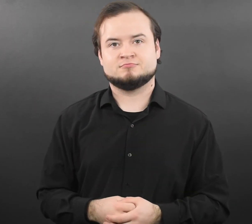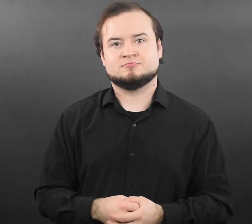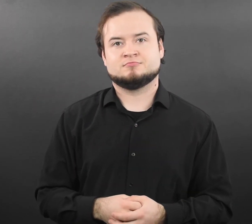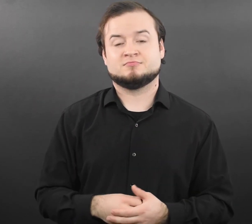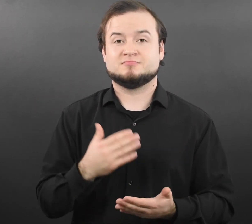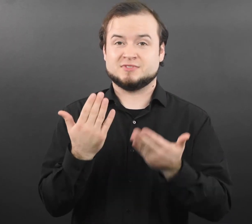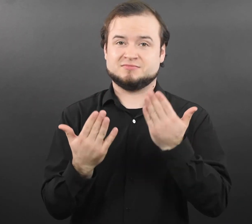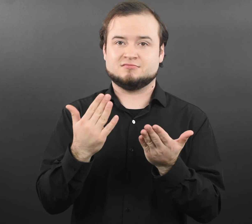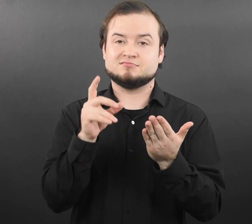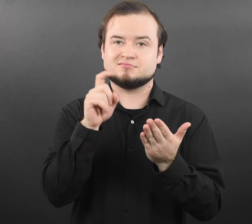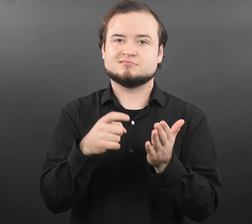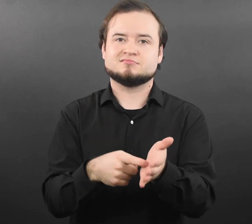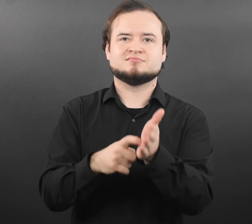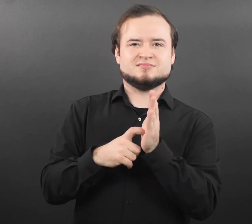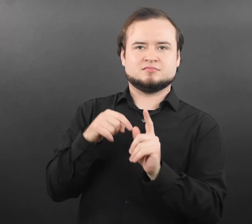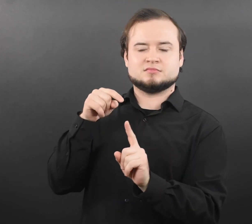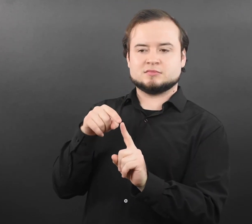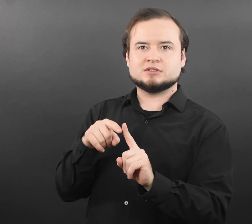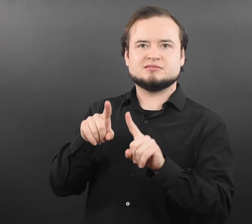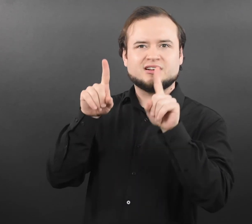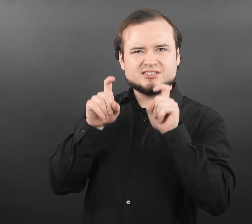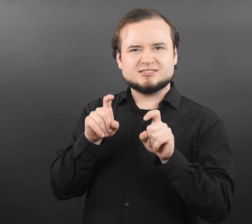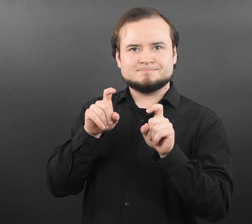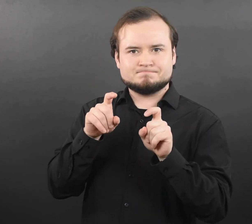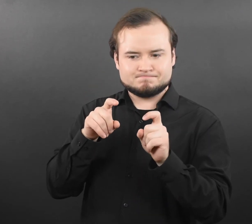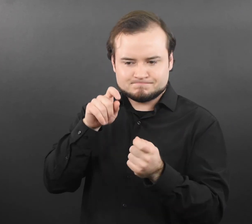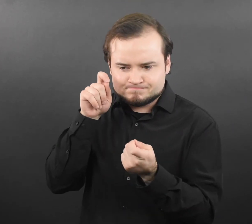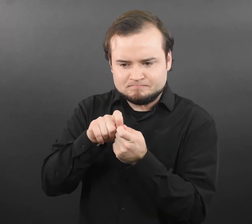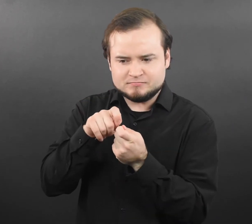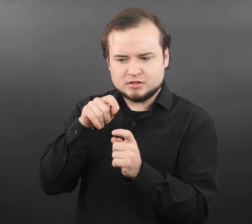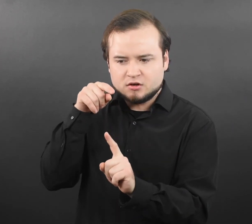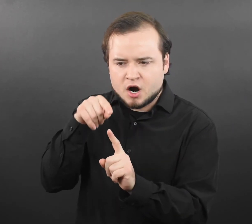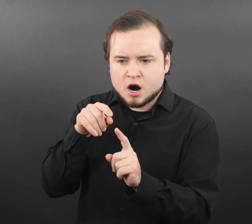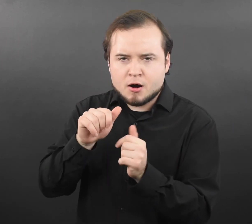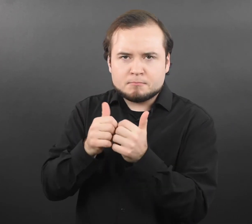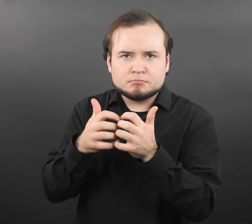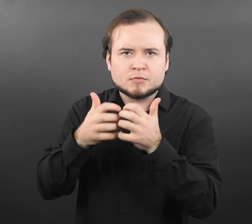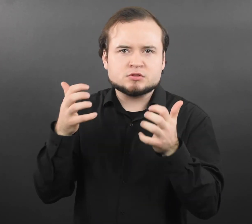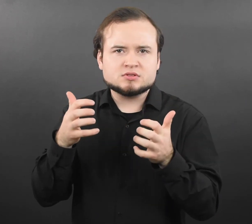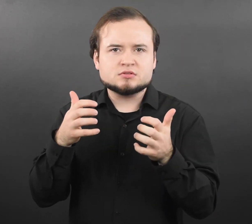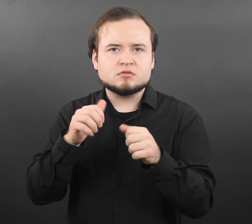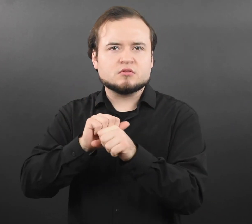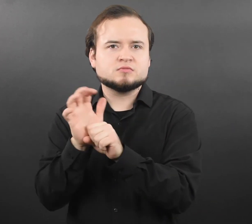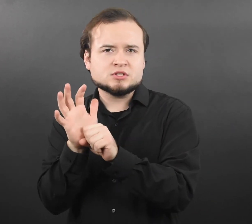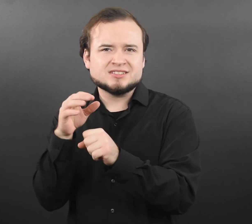You may require a viral test to determine when you can be around others again.